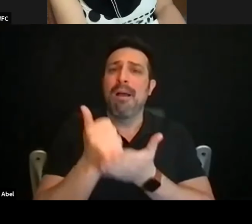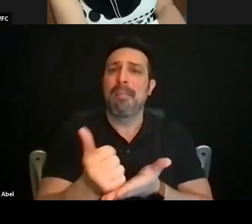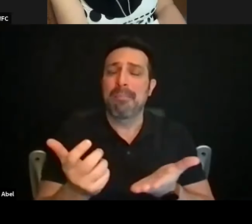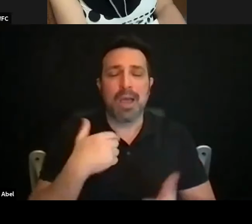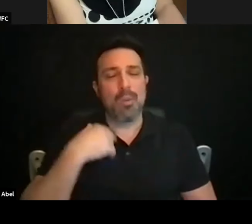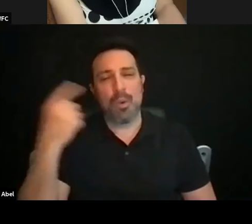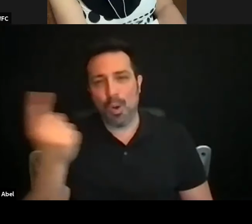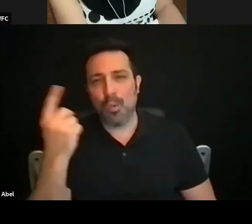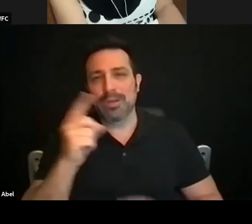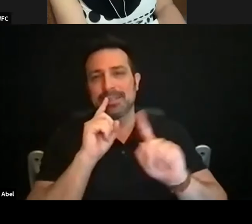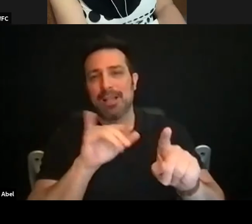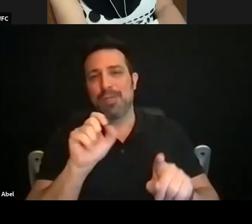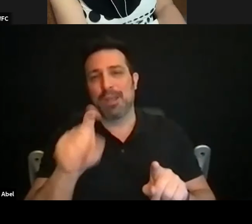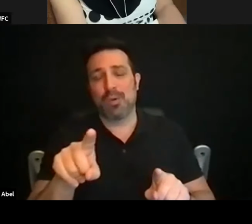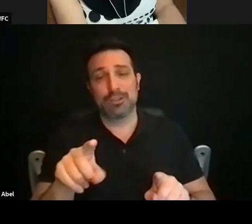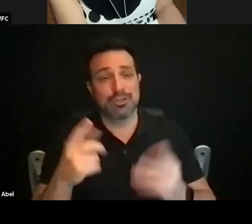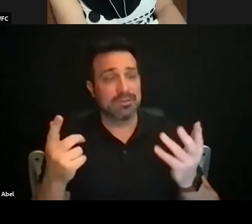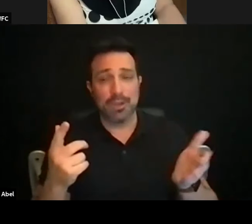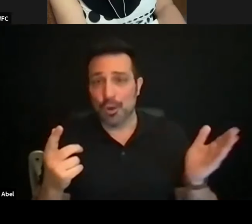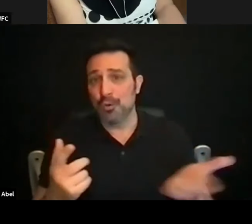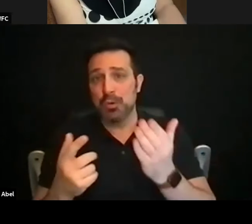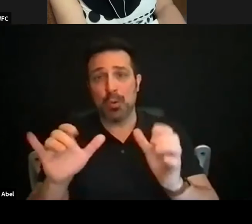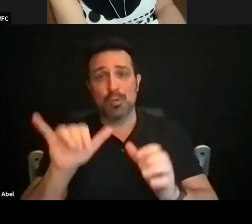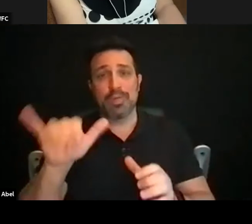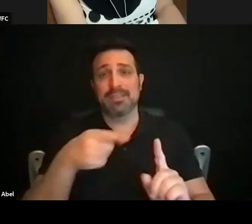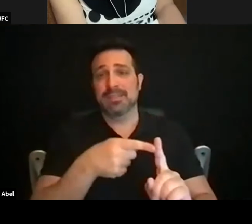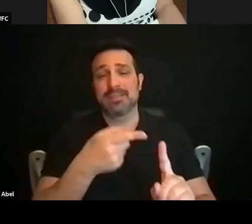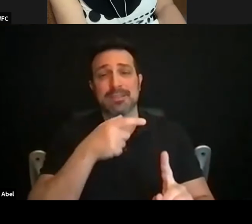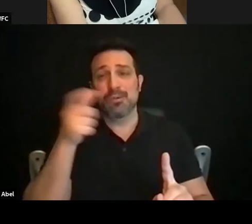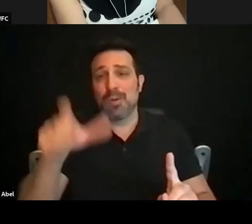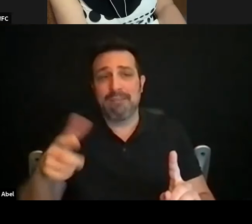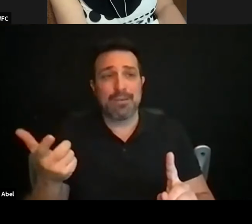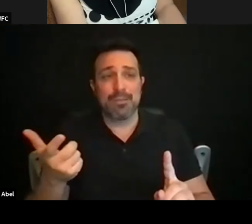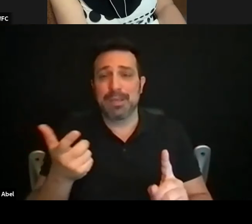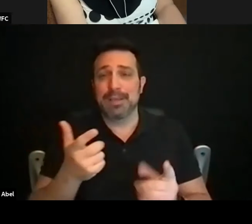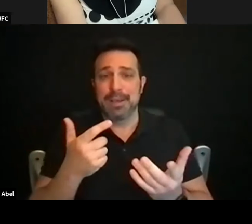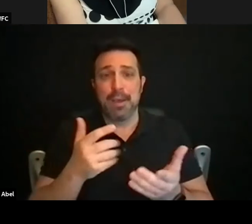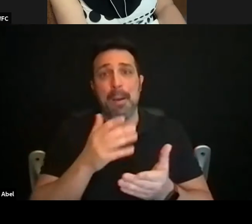the more that they basically just say hey, I'm good at this one thing, how can I be